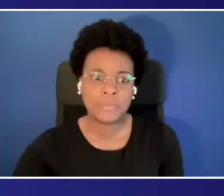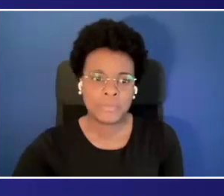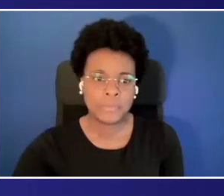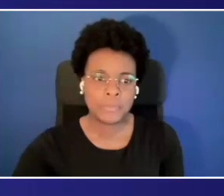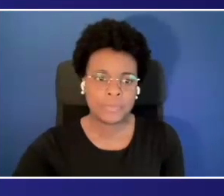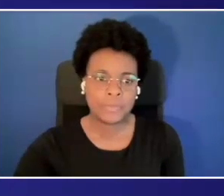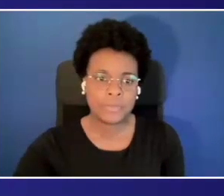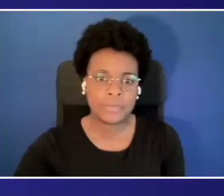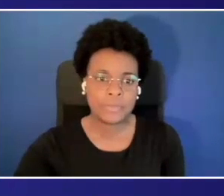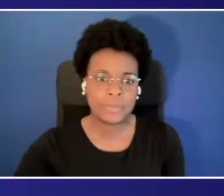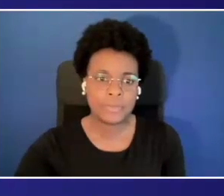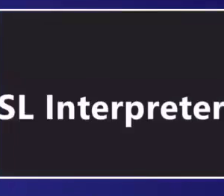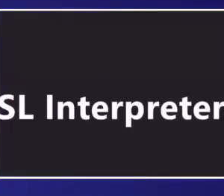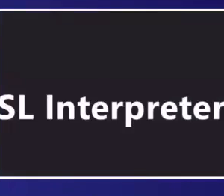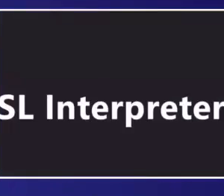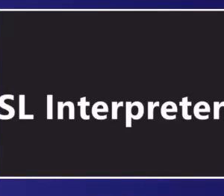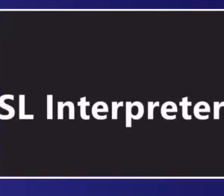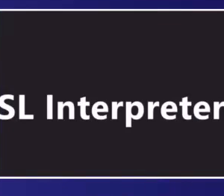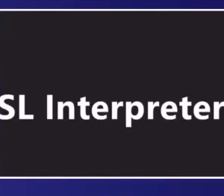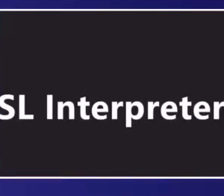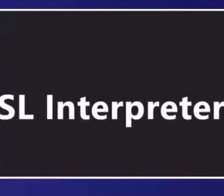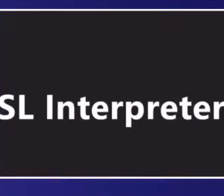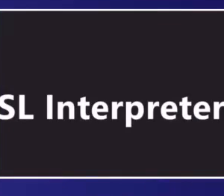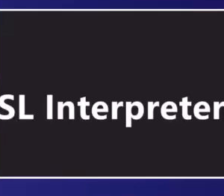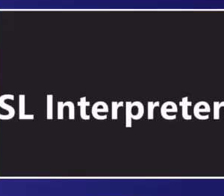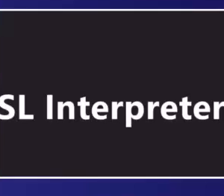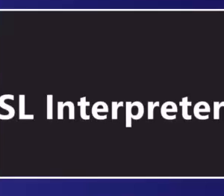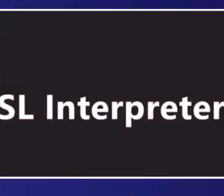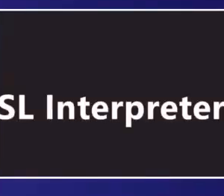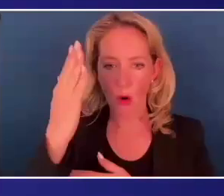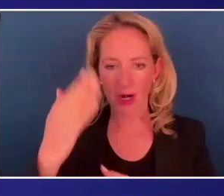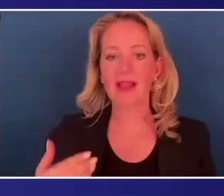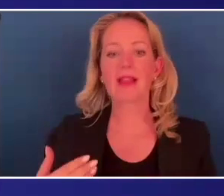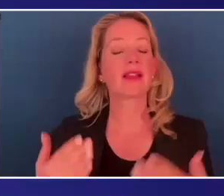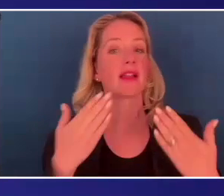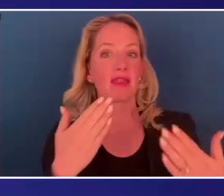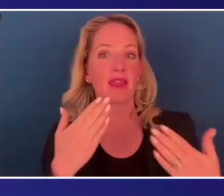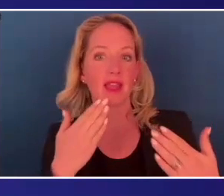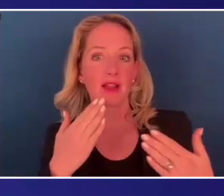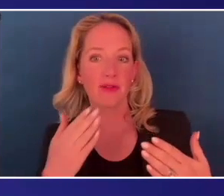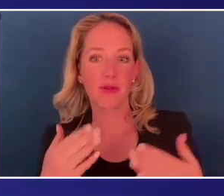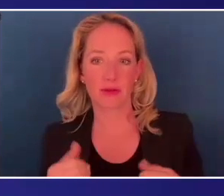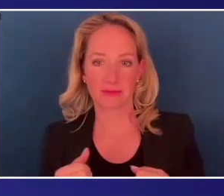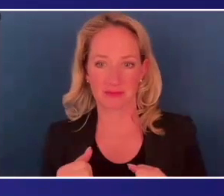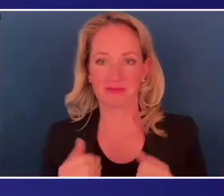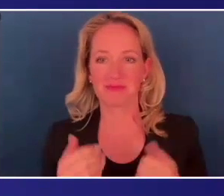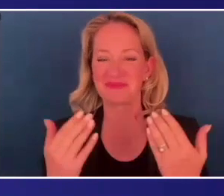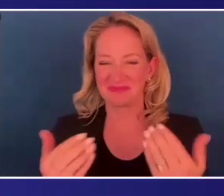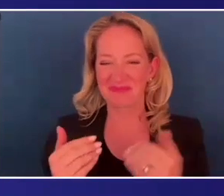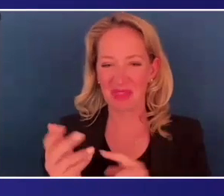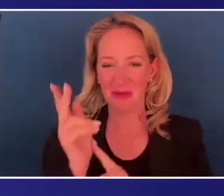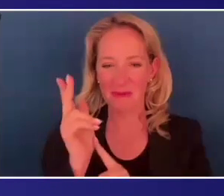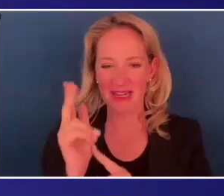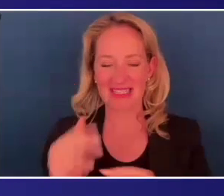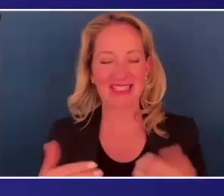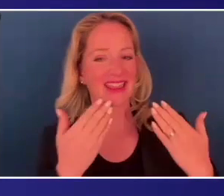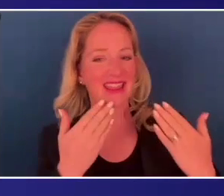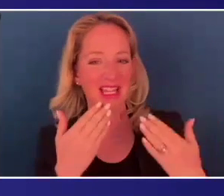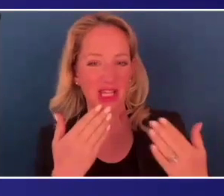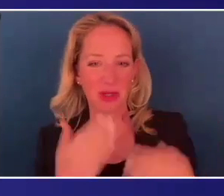Hello, good morning and thank you for Okay, great. Thank you. Good morning.